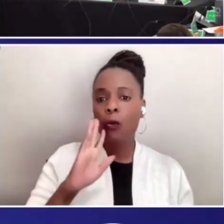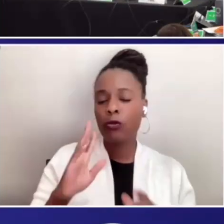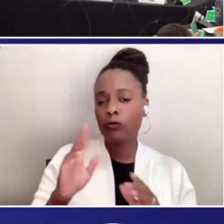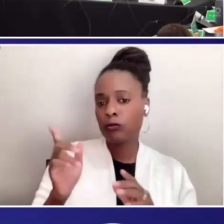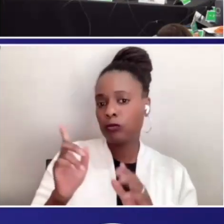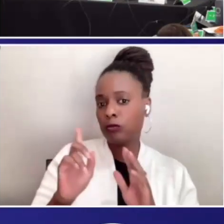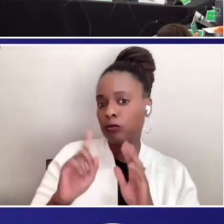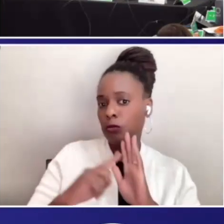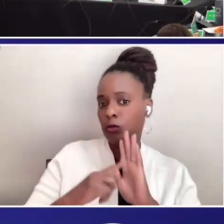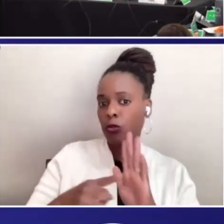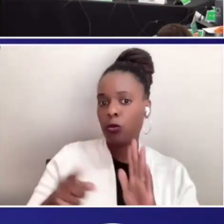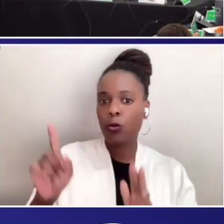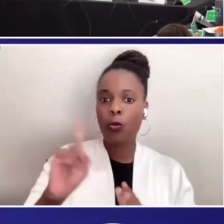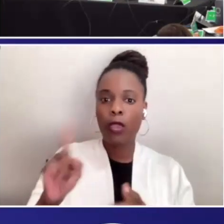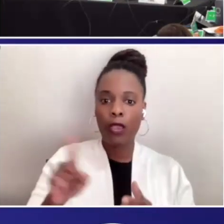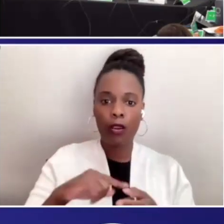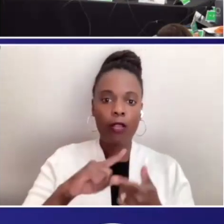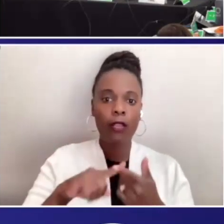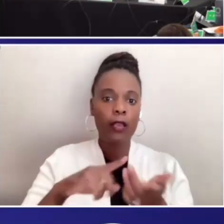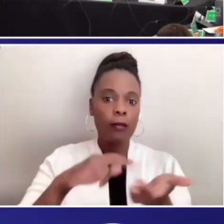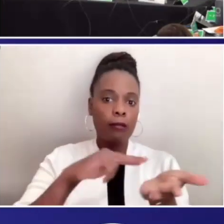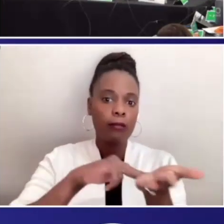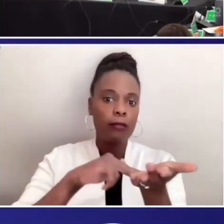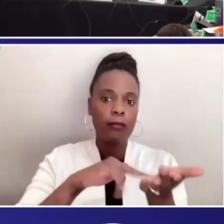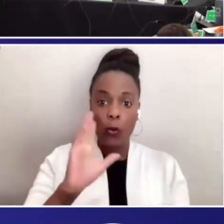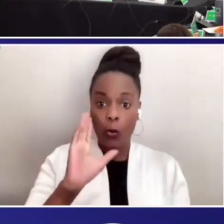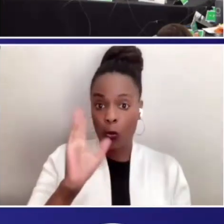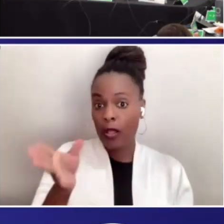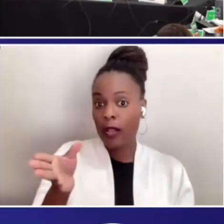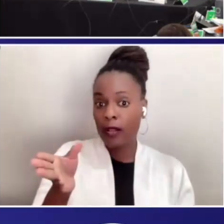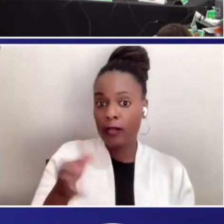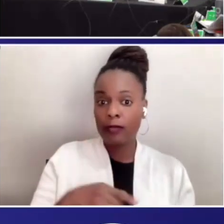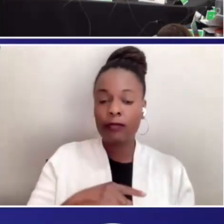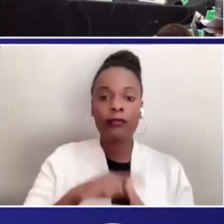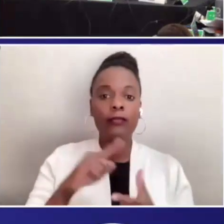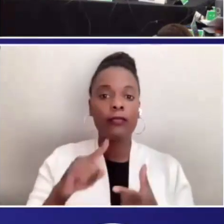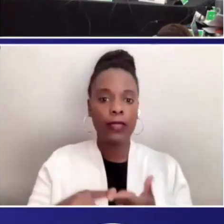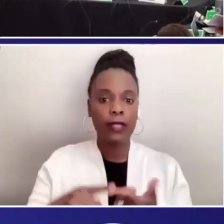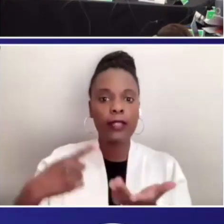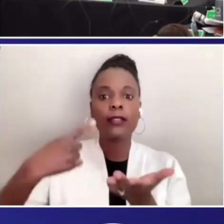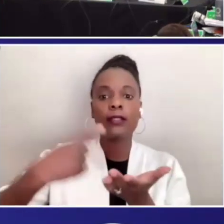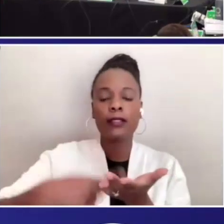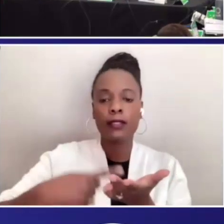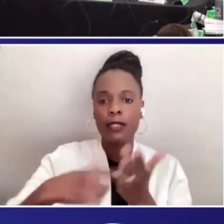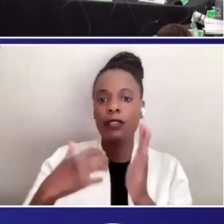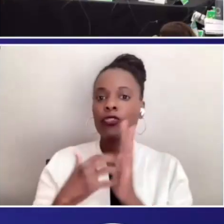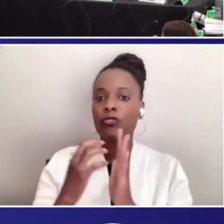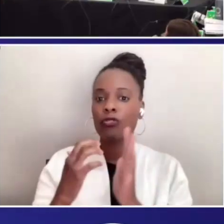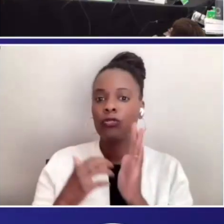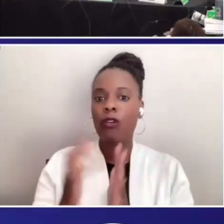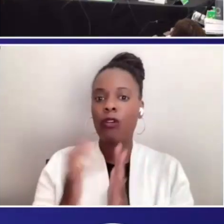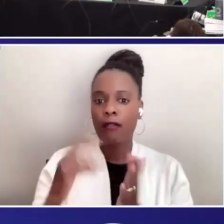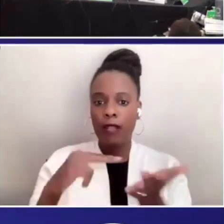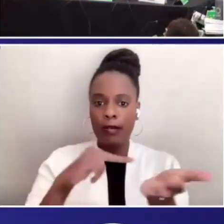check on this regulatory provision. And we'll go through the rest of the discussion draft and get pulse checks on this red text.